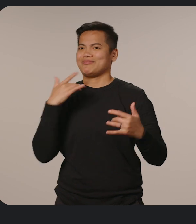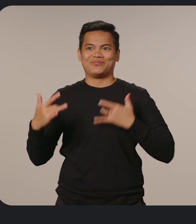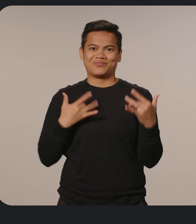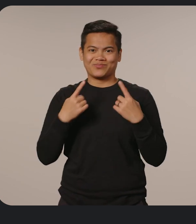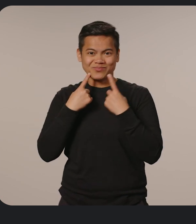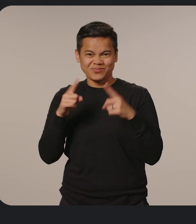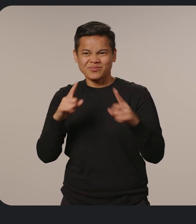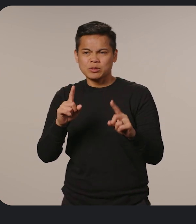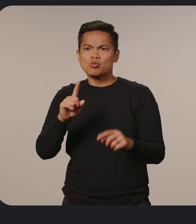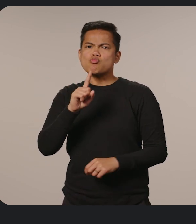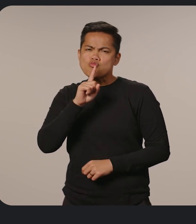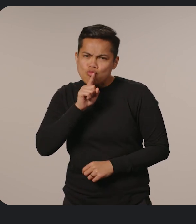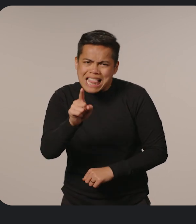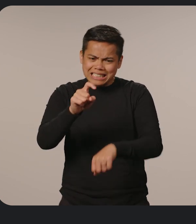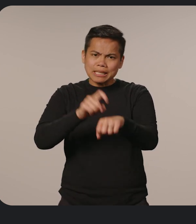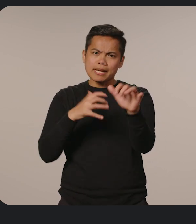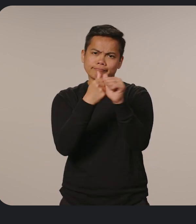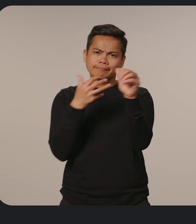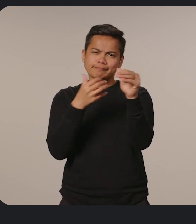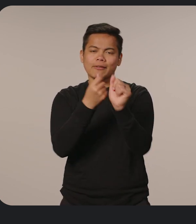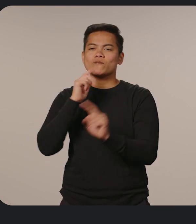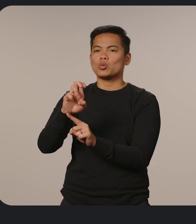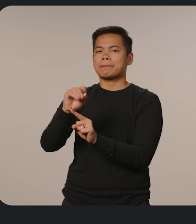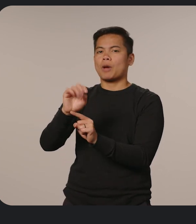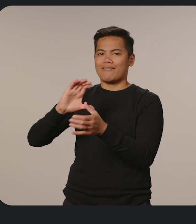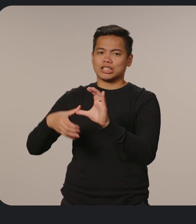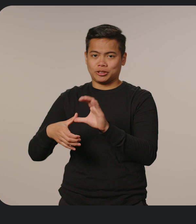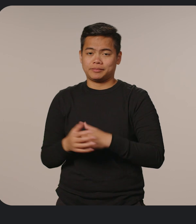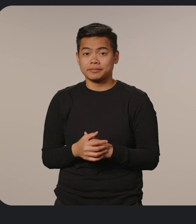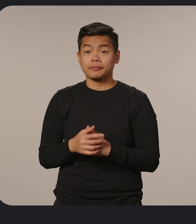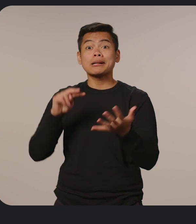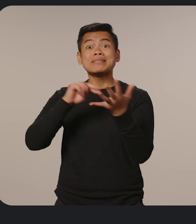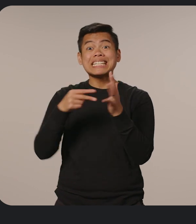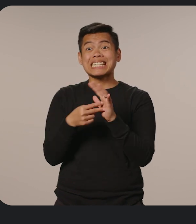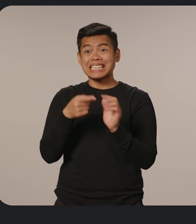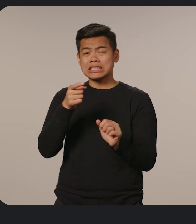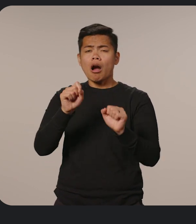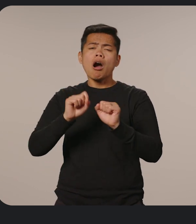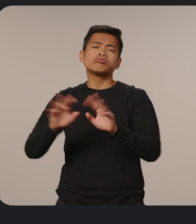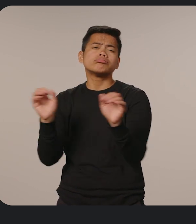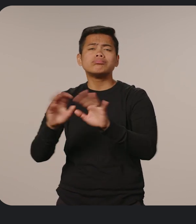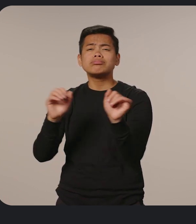thrilled to announce real-time updates for remote config